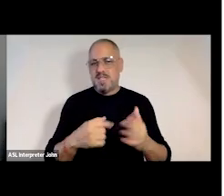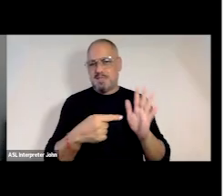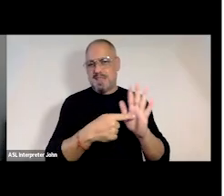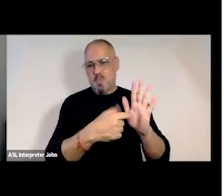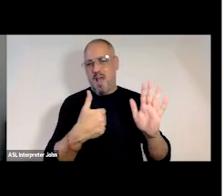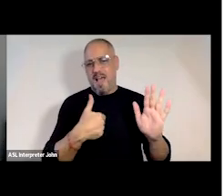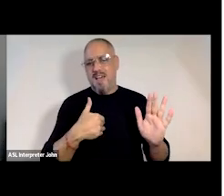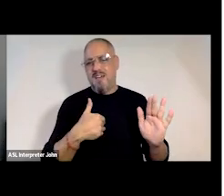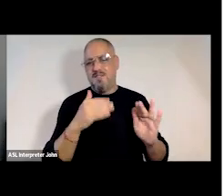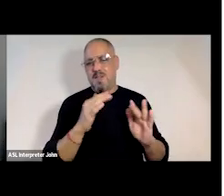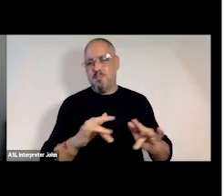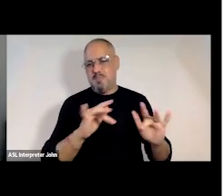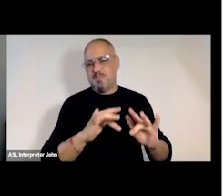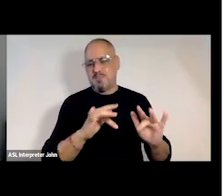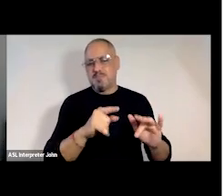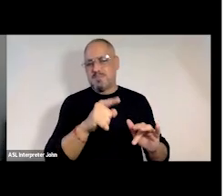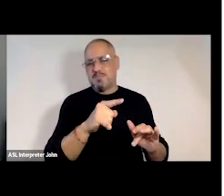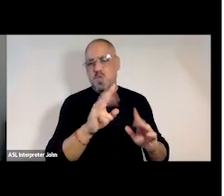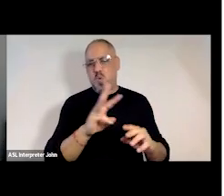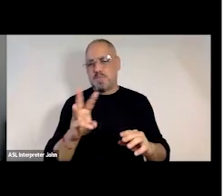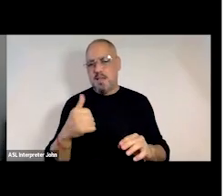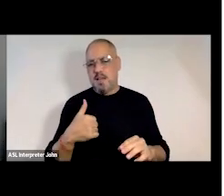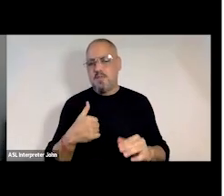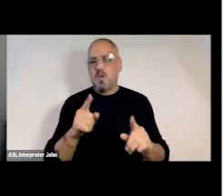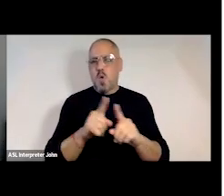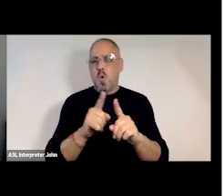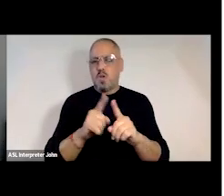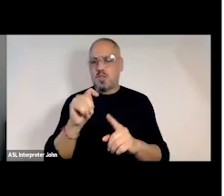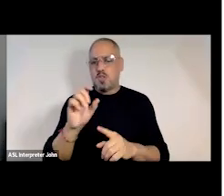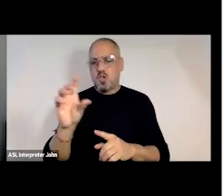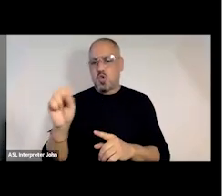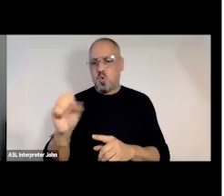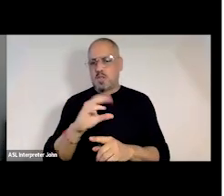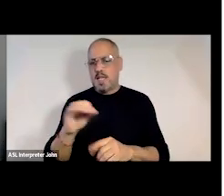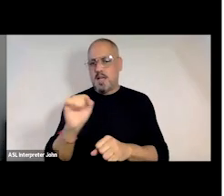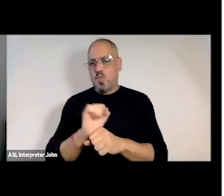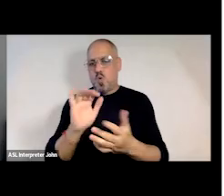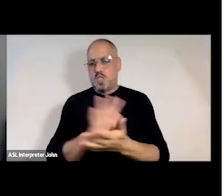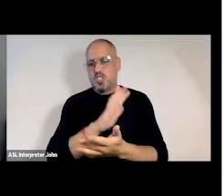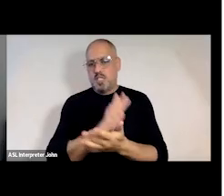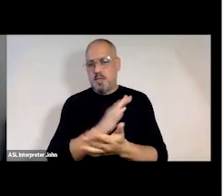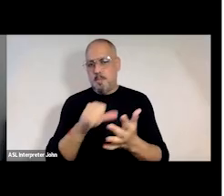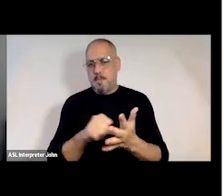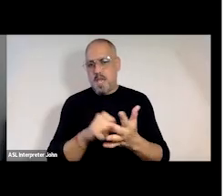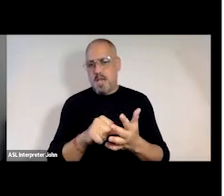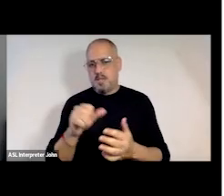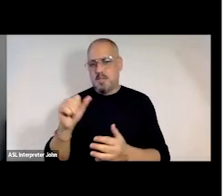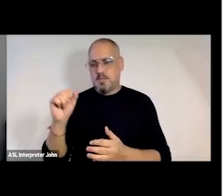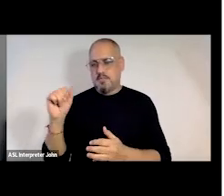of a medical records request letter on our website. That's also on the tools and worksheets page that I put a link to in the chat.